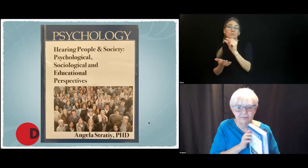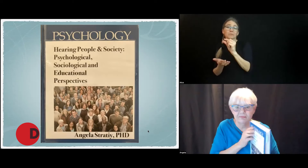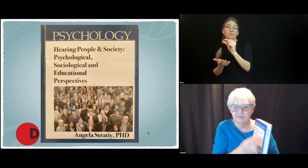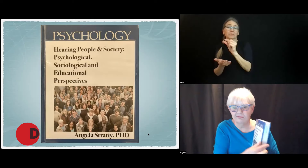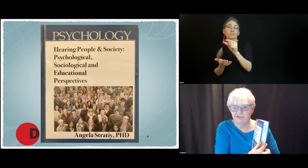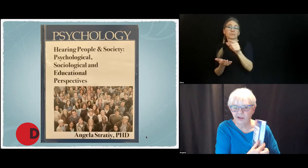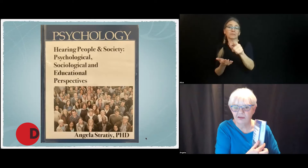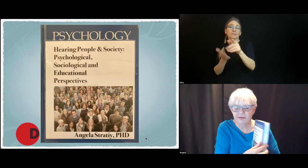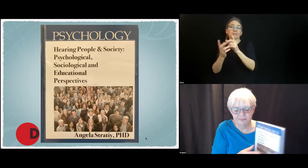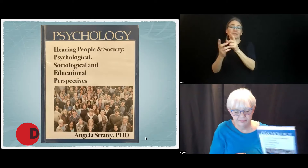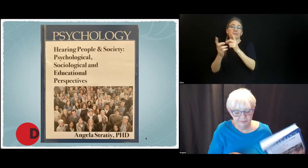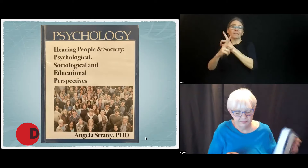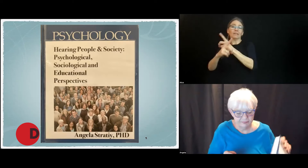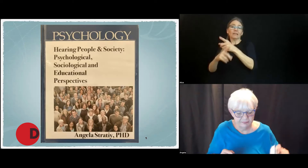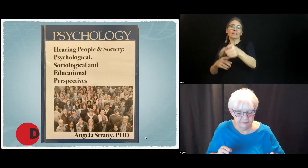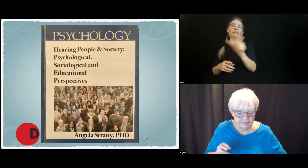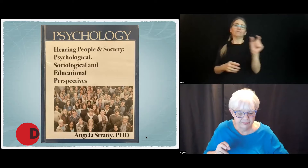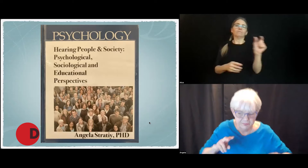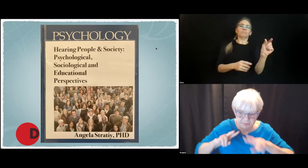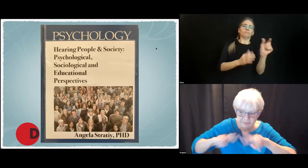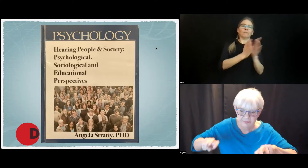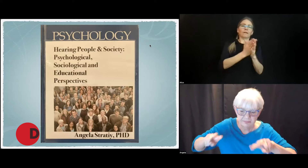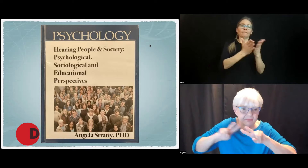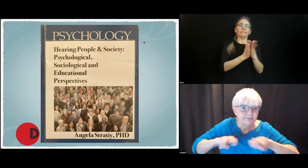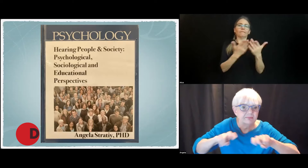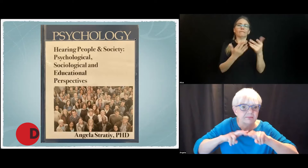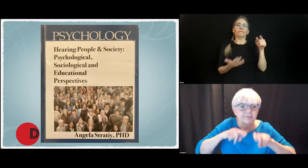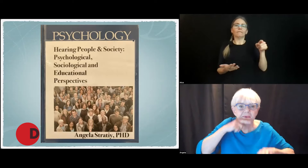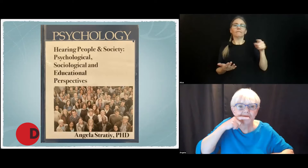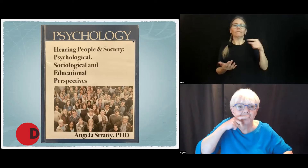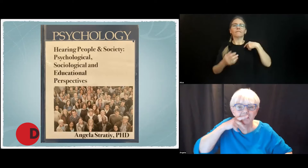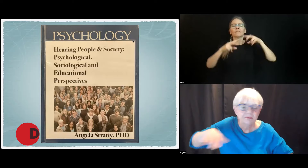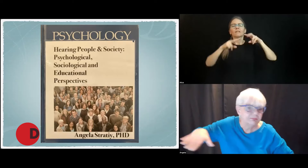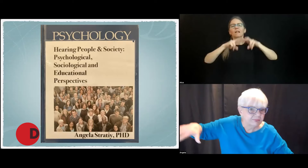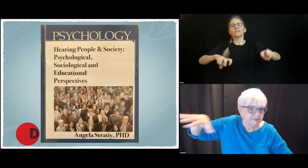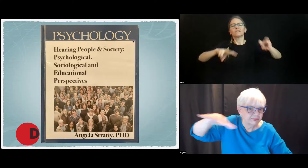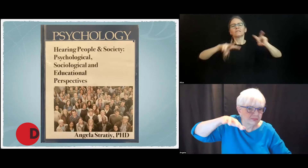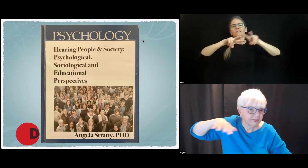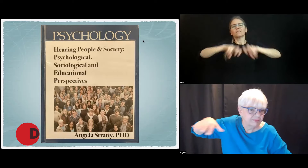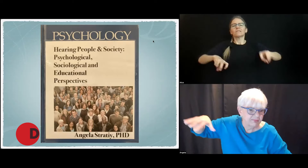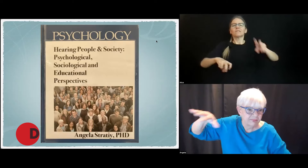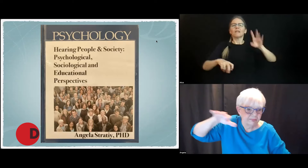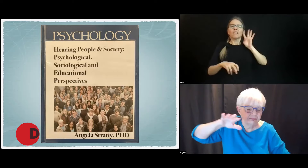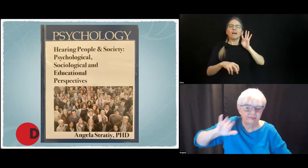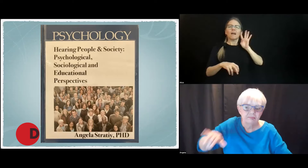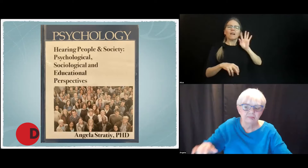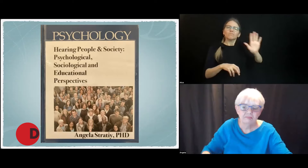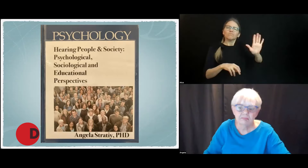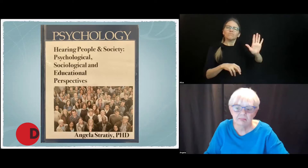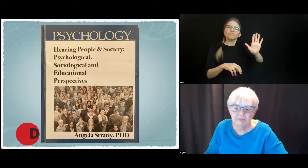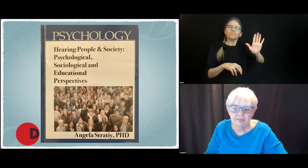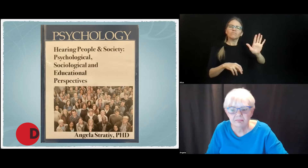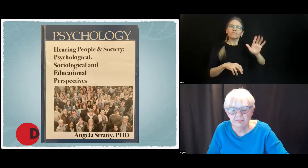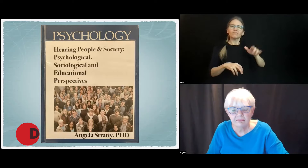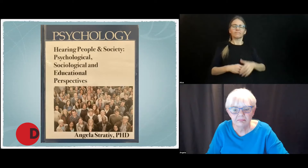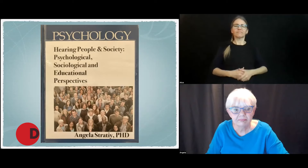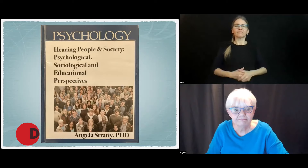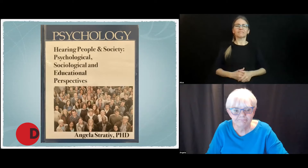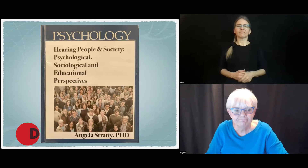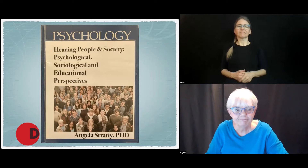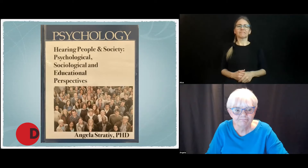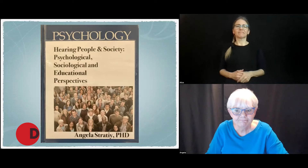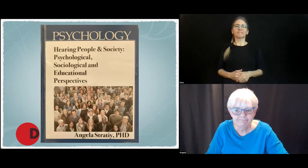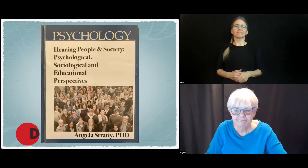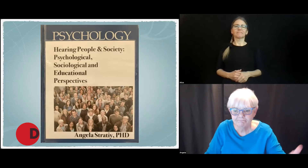studying and analysing hearing people and society.